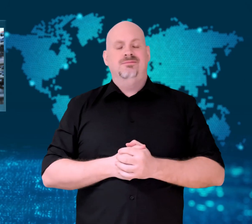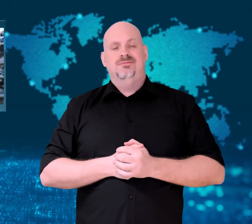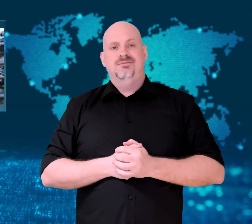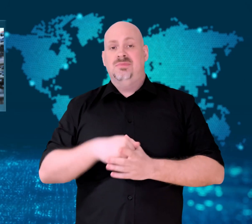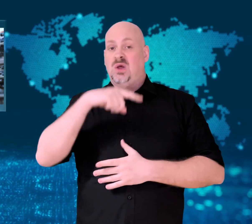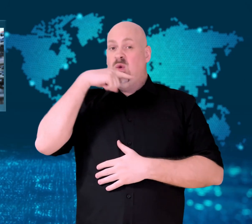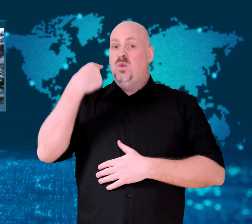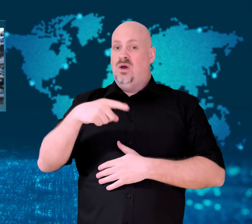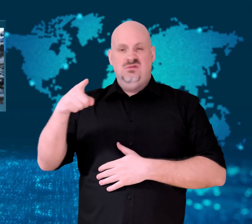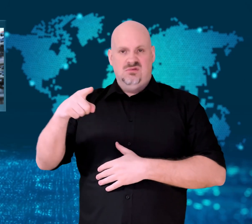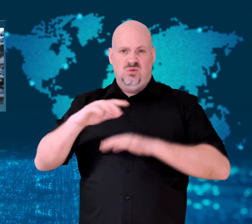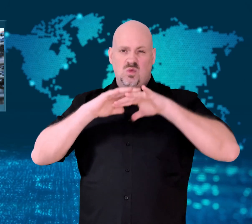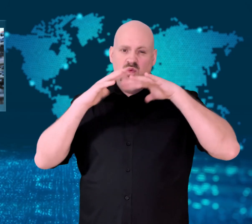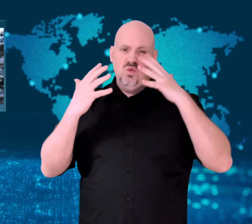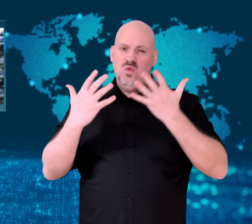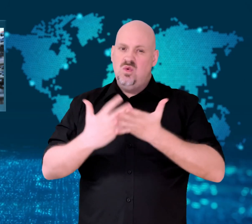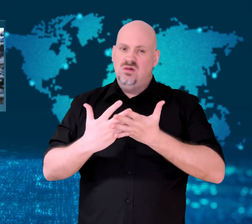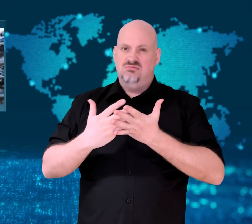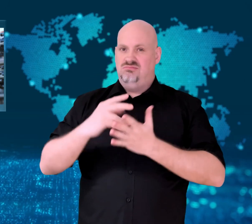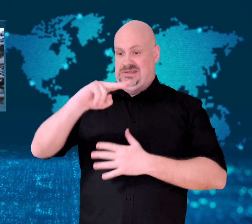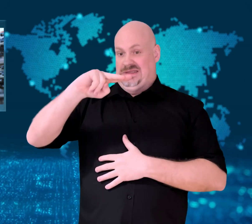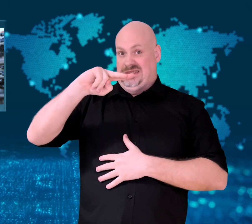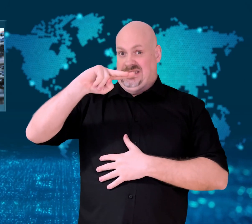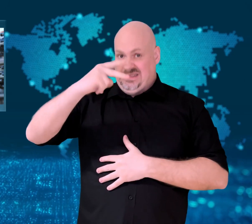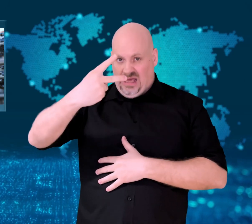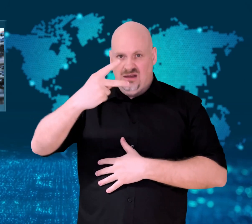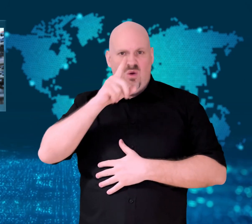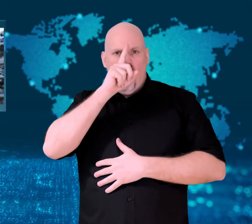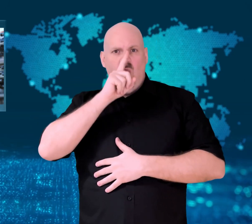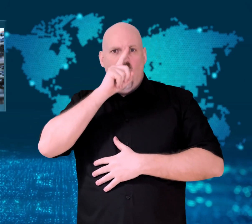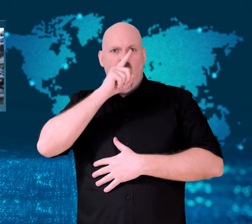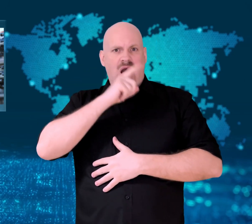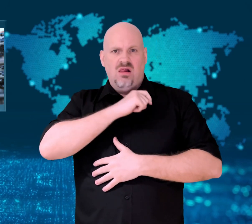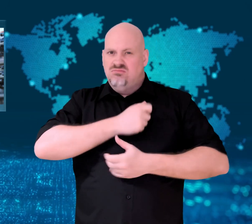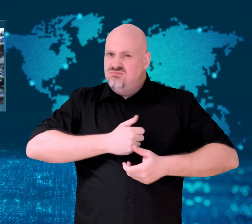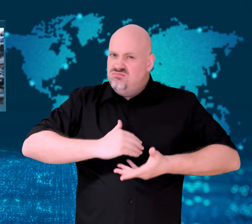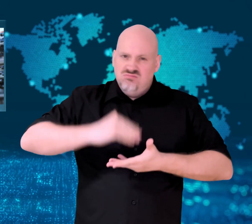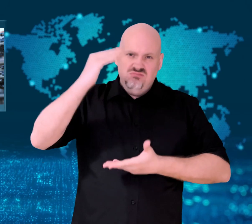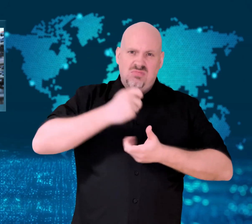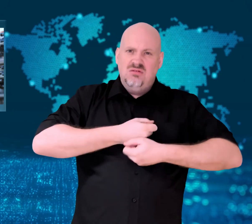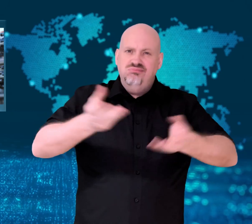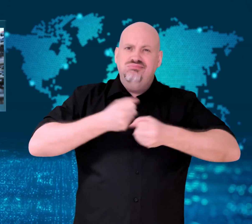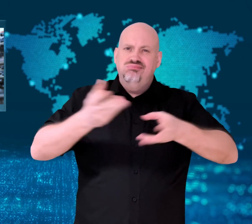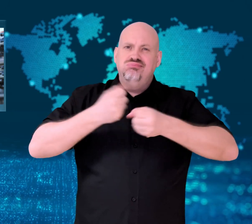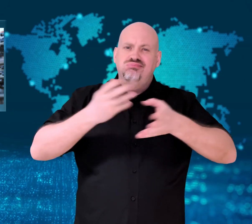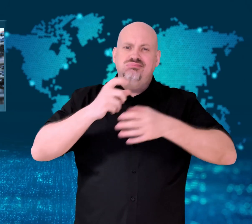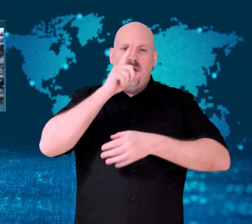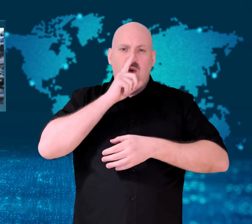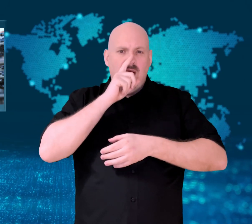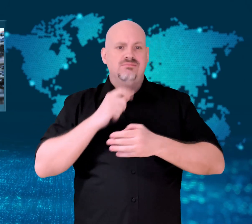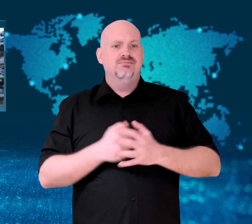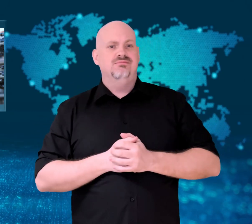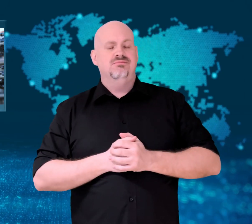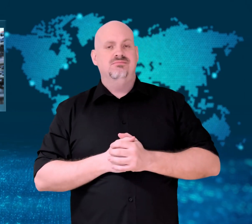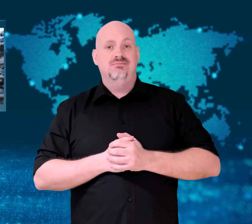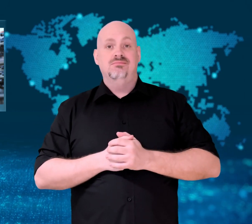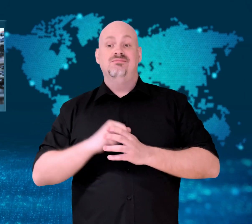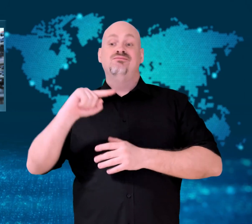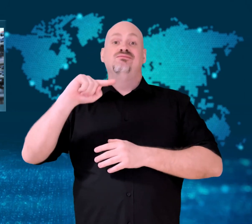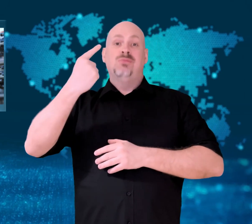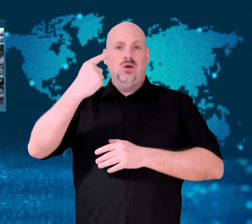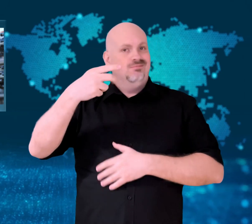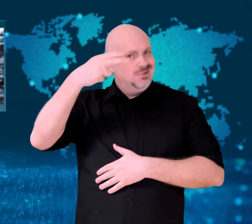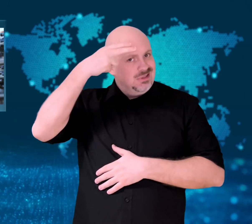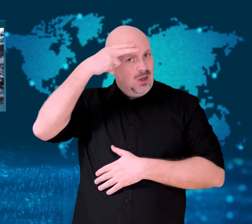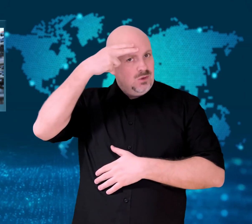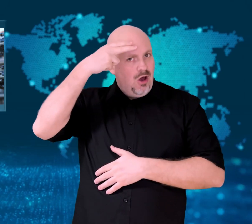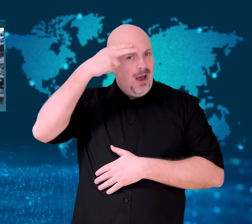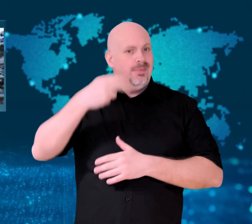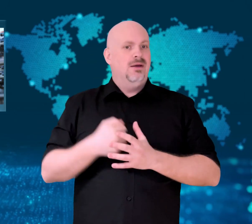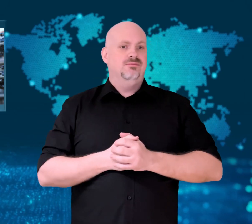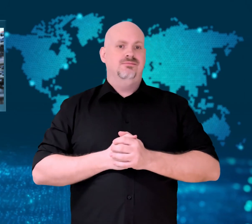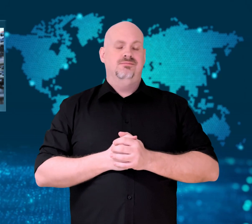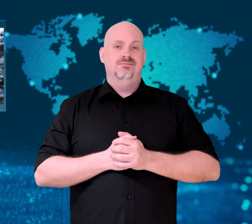Russia is the world’s second-largest oil producer behind Saudi Arabia.